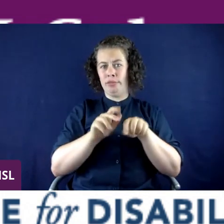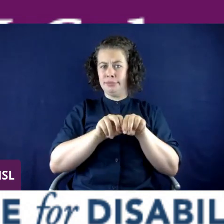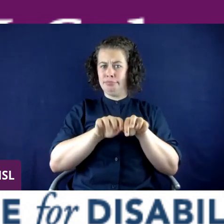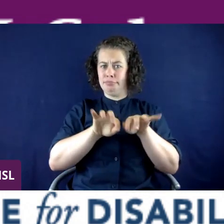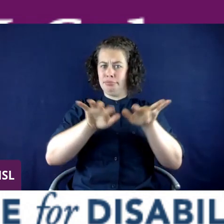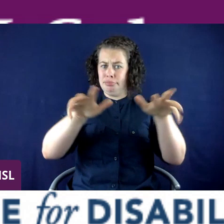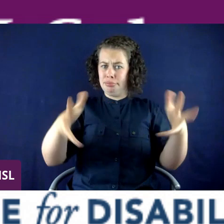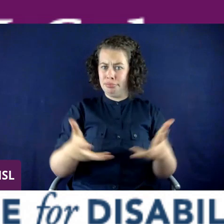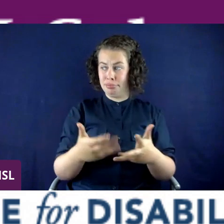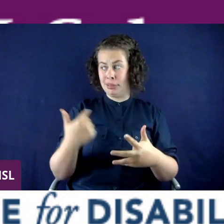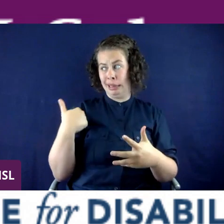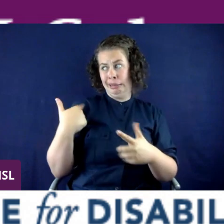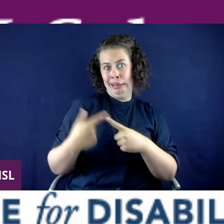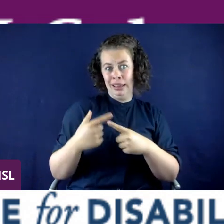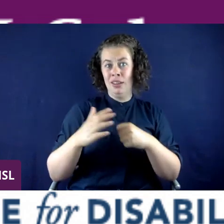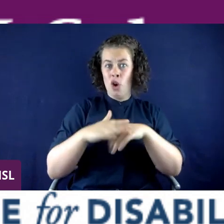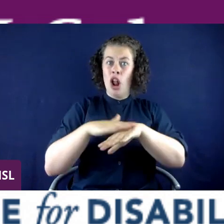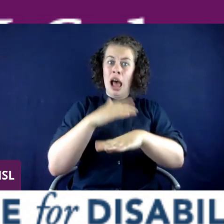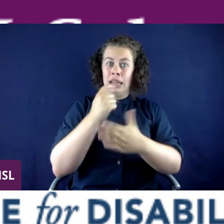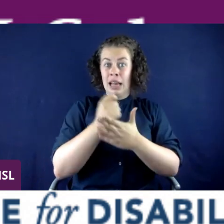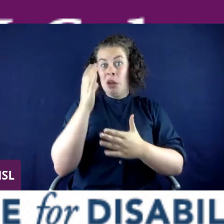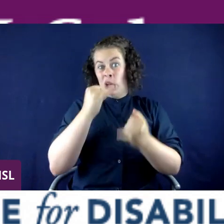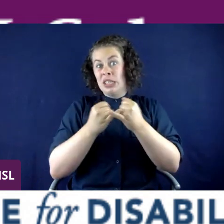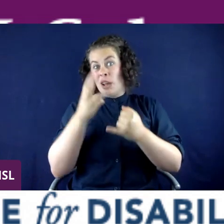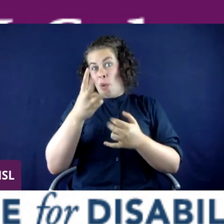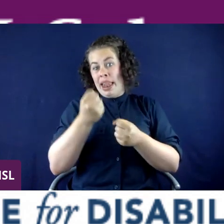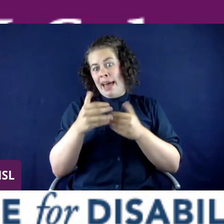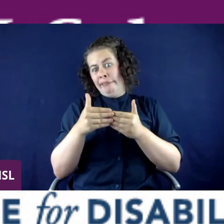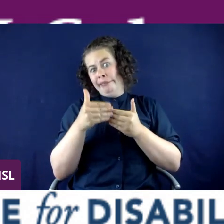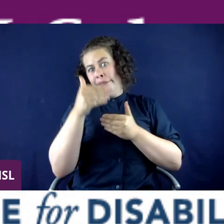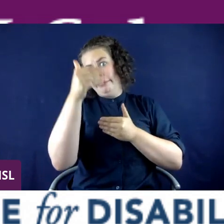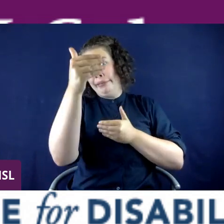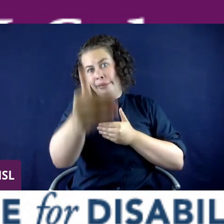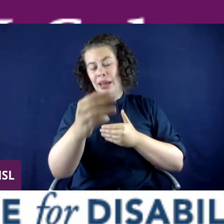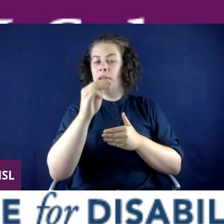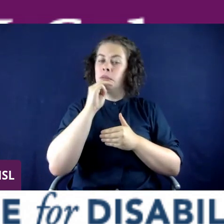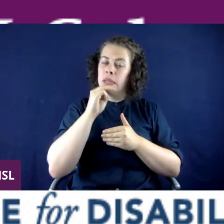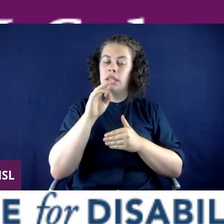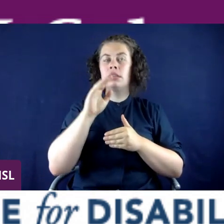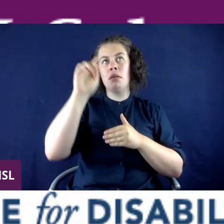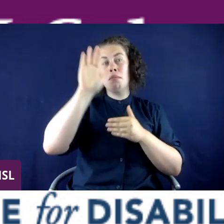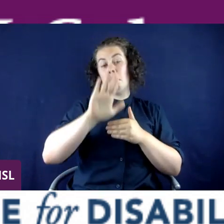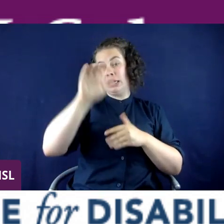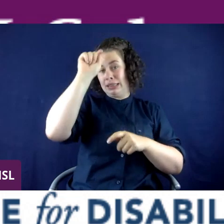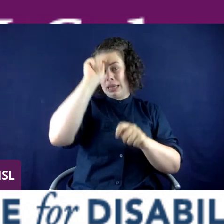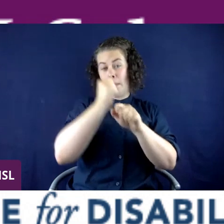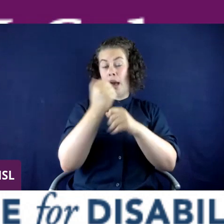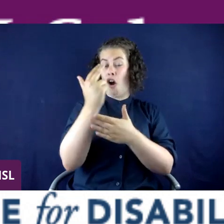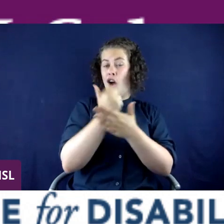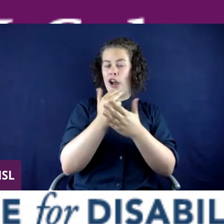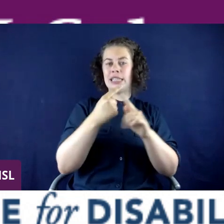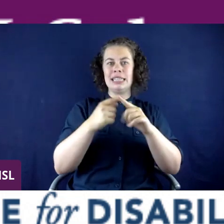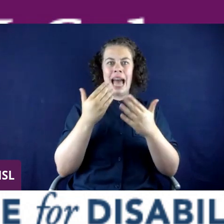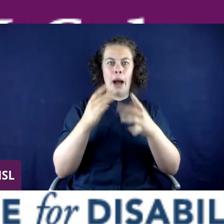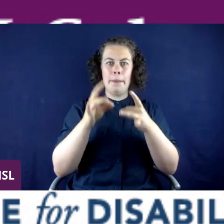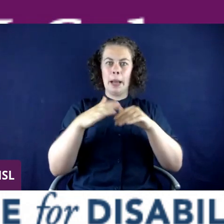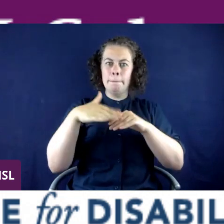COVID-19 seems like it is staying for a while. Making art intentionally more inclusive through an intentional outreach.